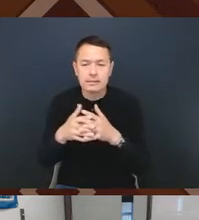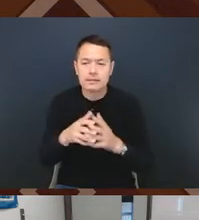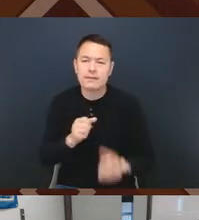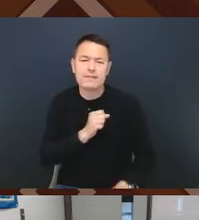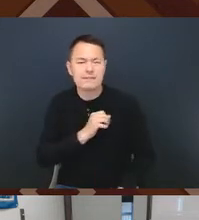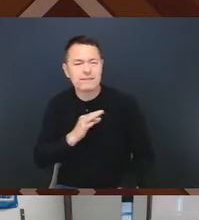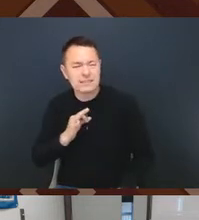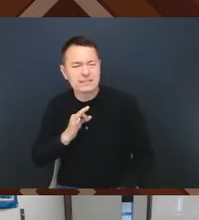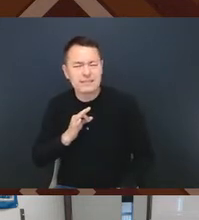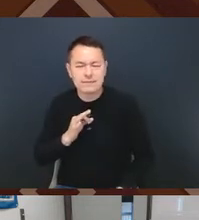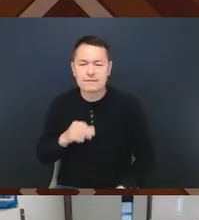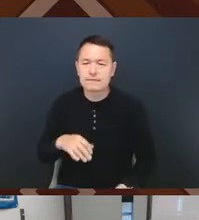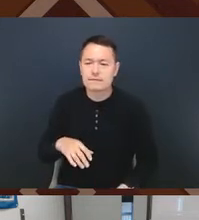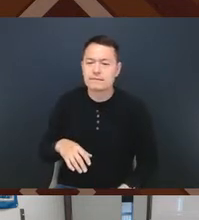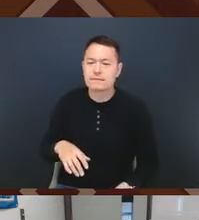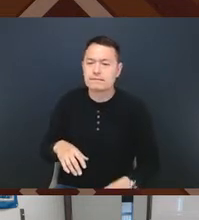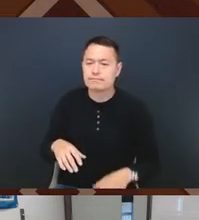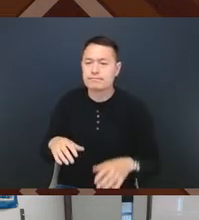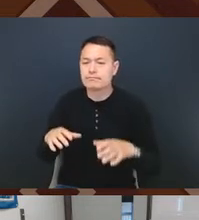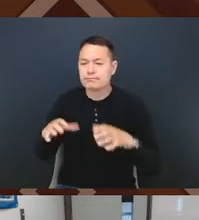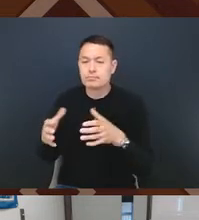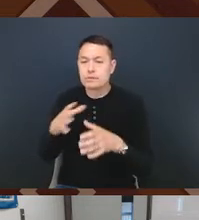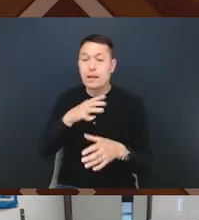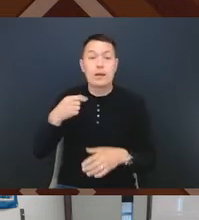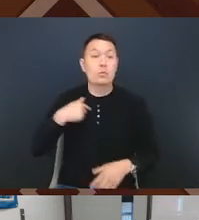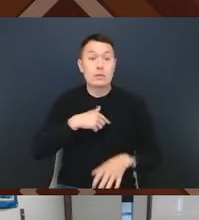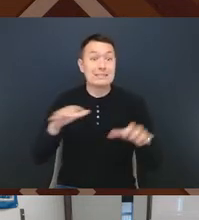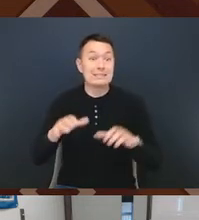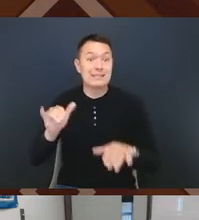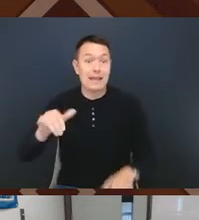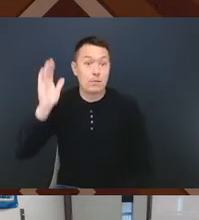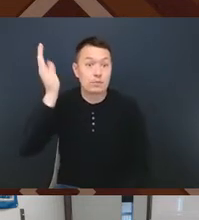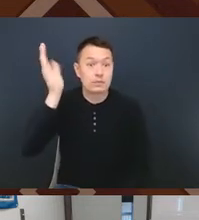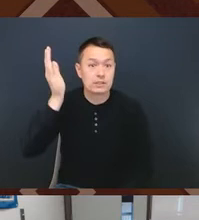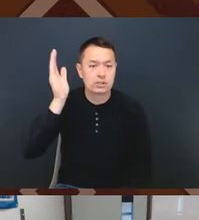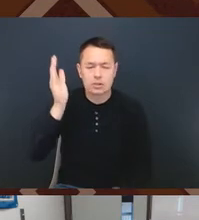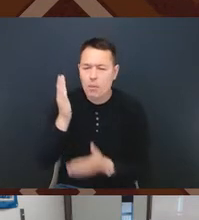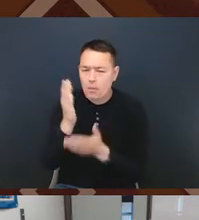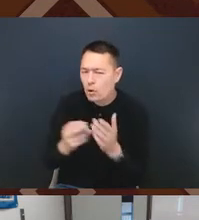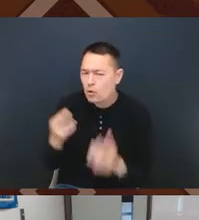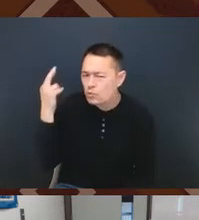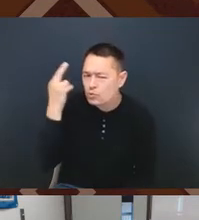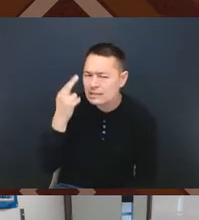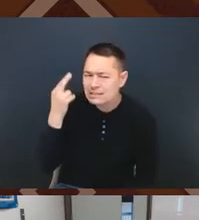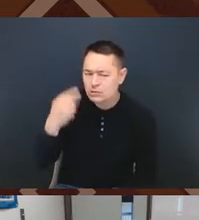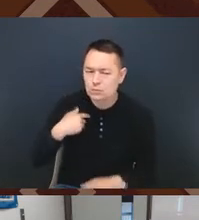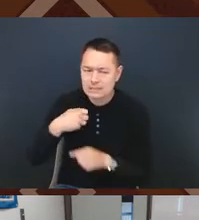And I think part of the motivation for presentations that we did last spring,